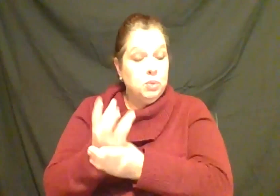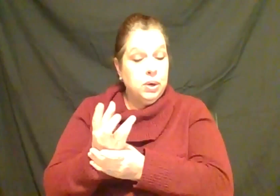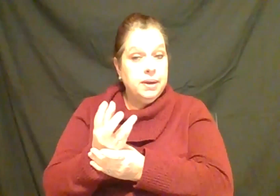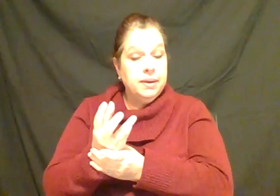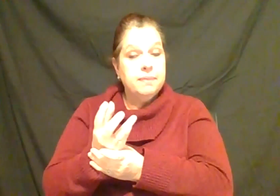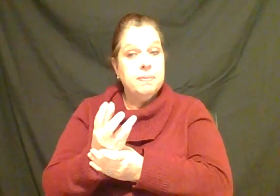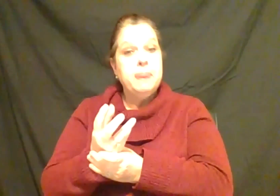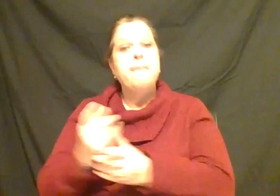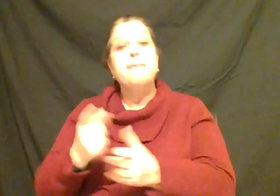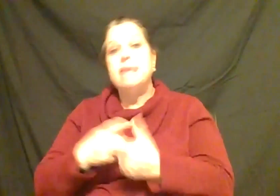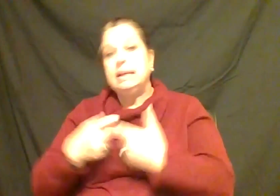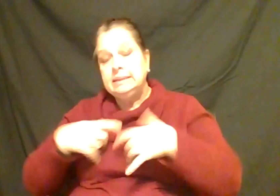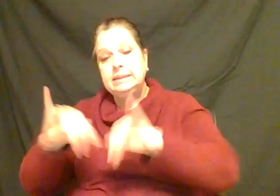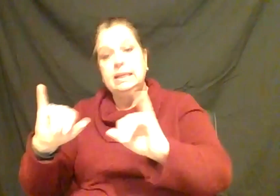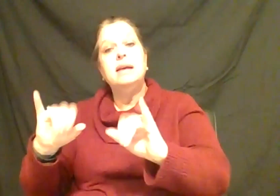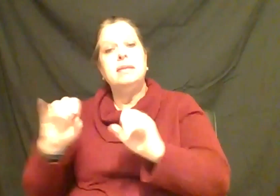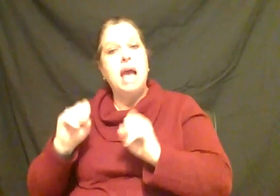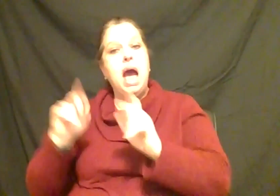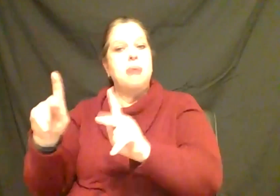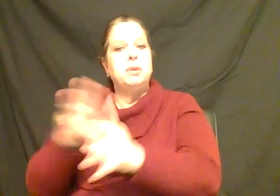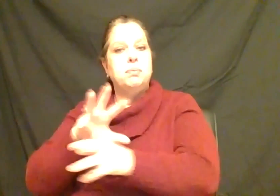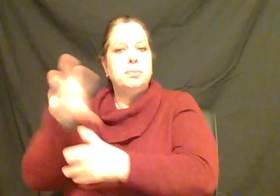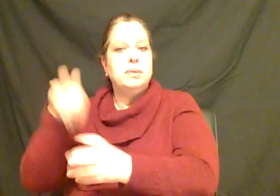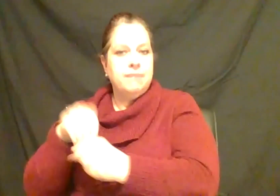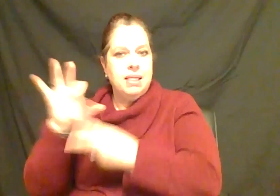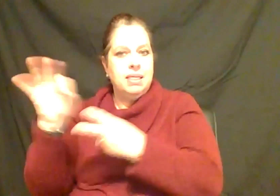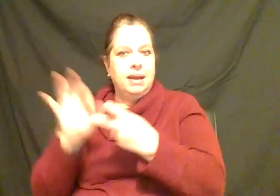thus still allowing the opportunities for them to participate in electives that they typically lose